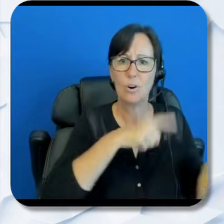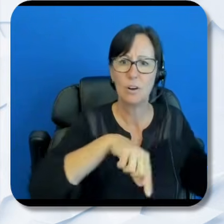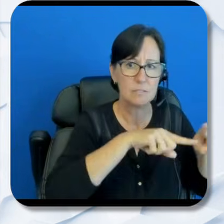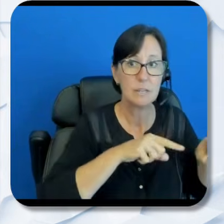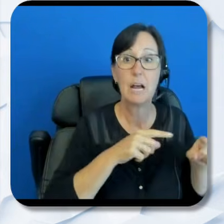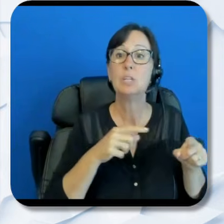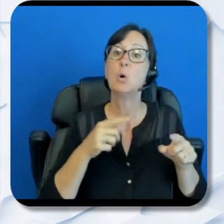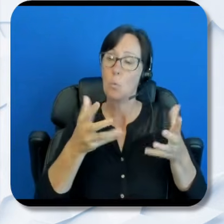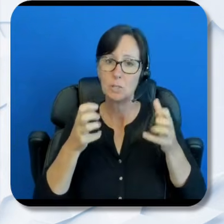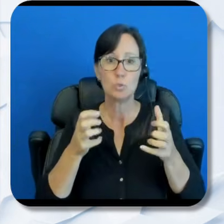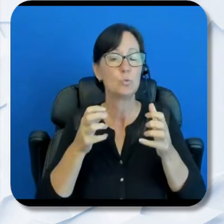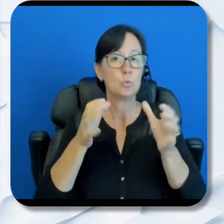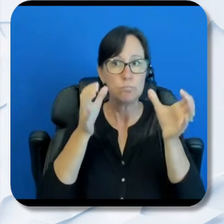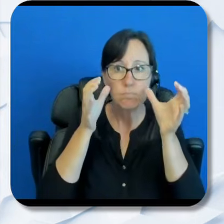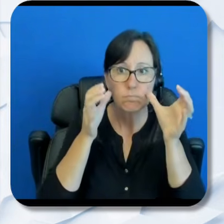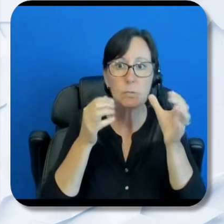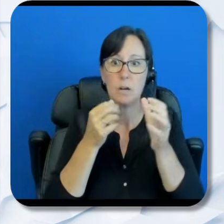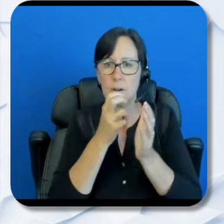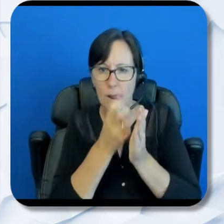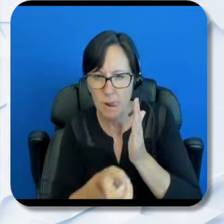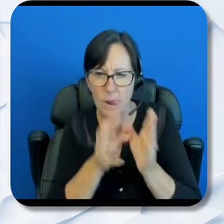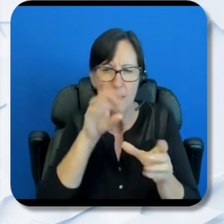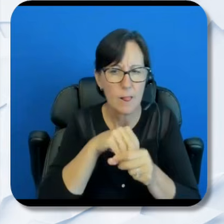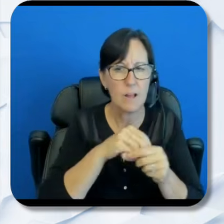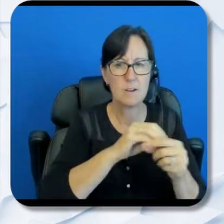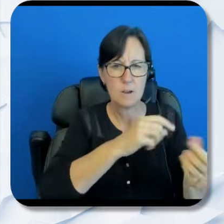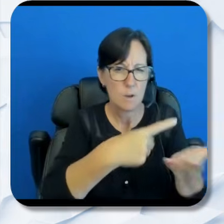Engage in your breakout, take really great notes,